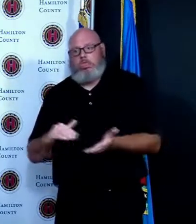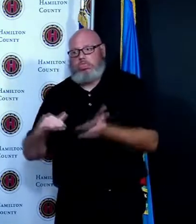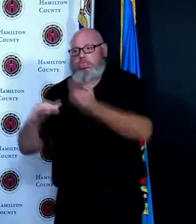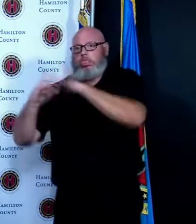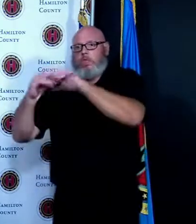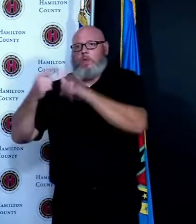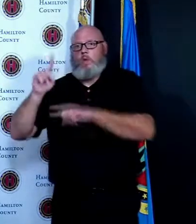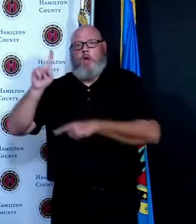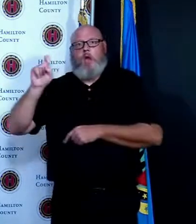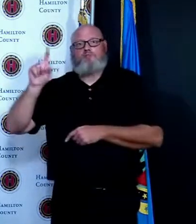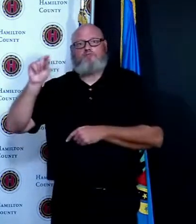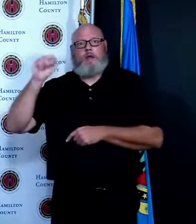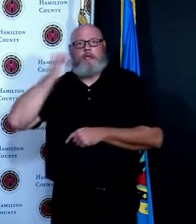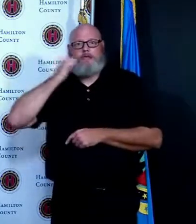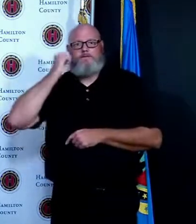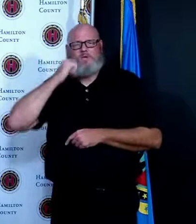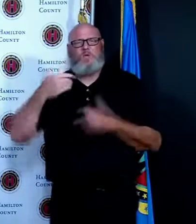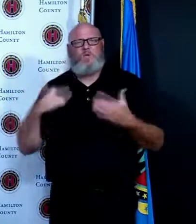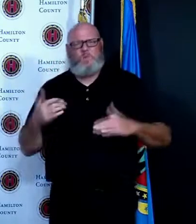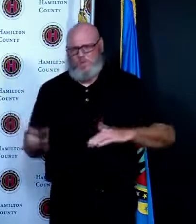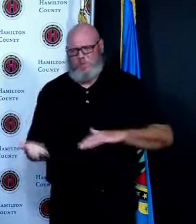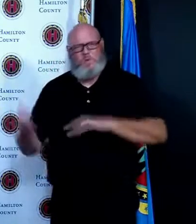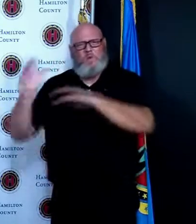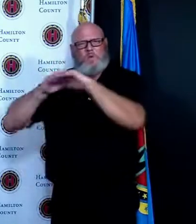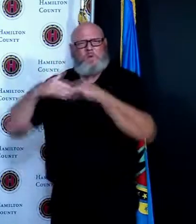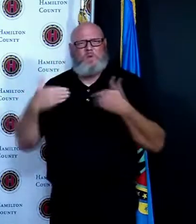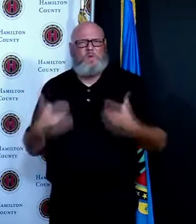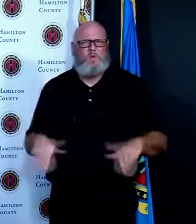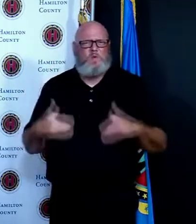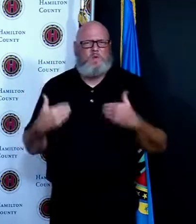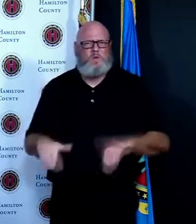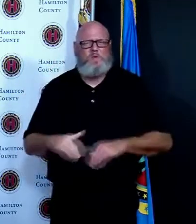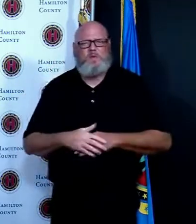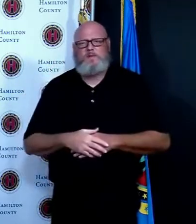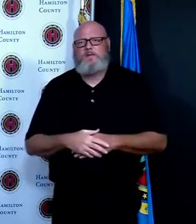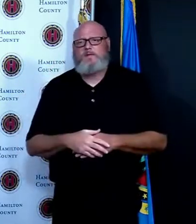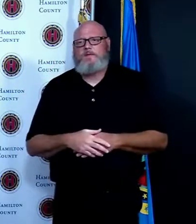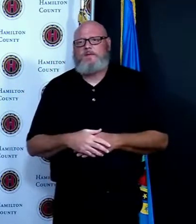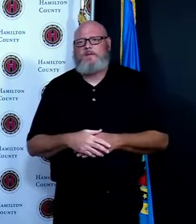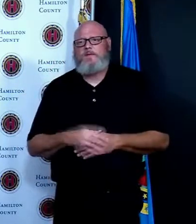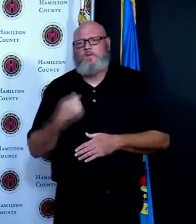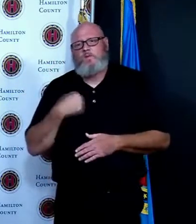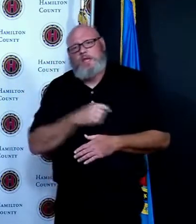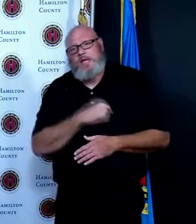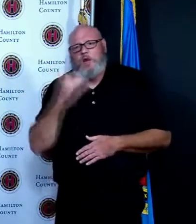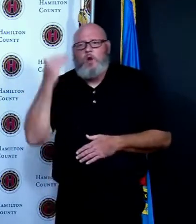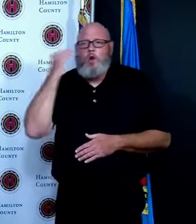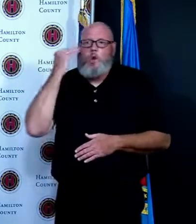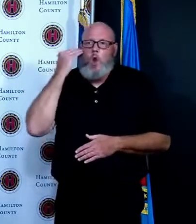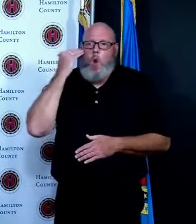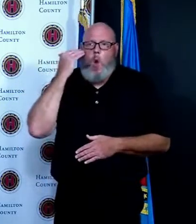there's not one specific source we know that they are not from super spreader events they're from